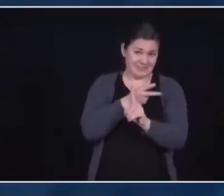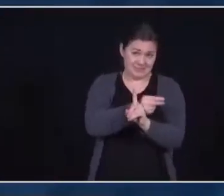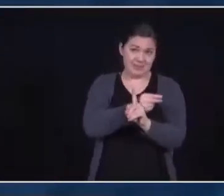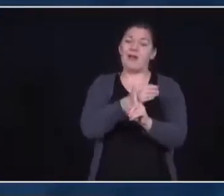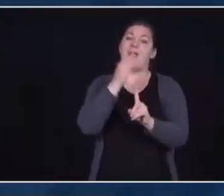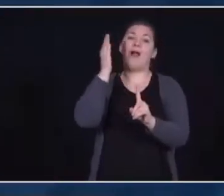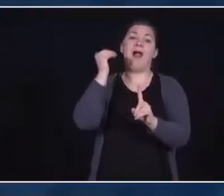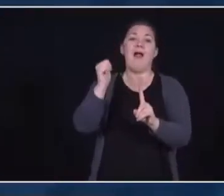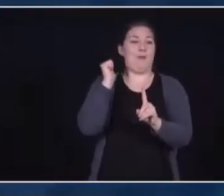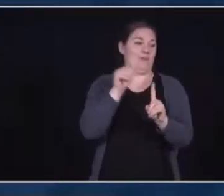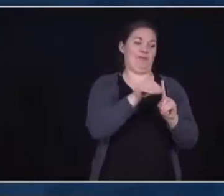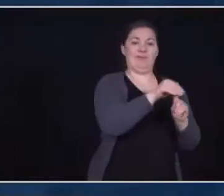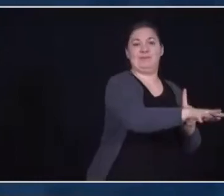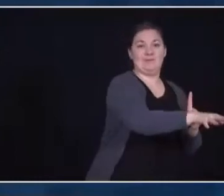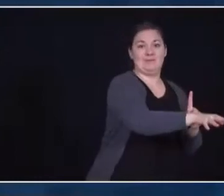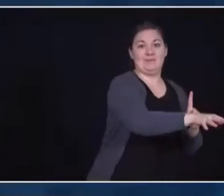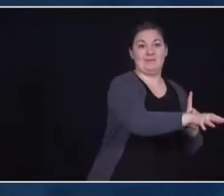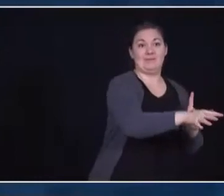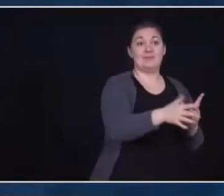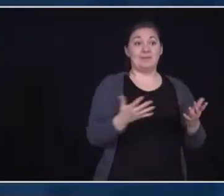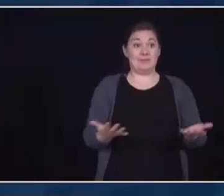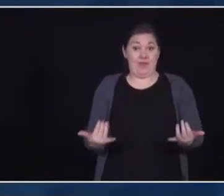workers